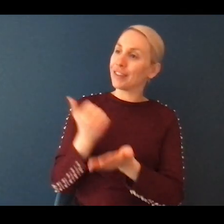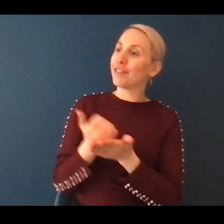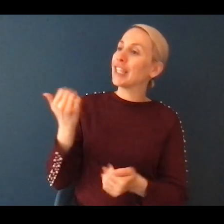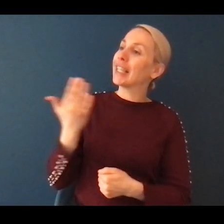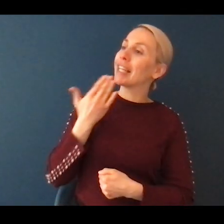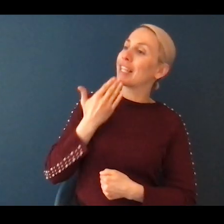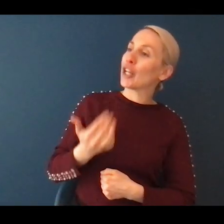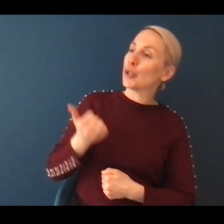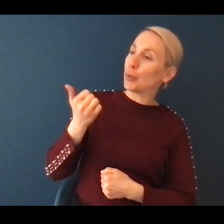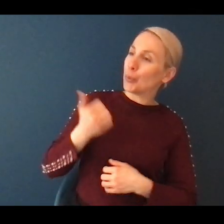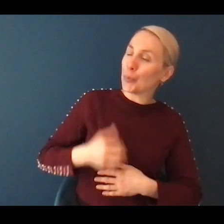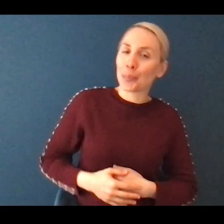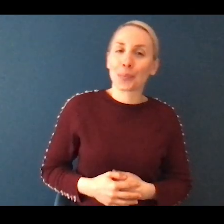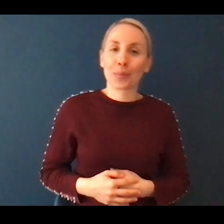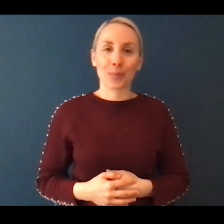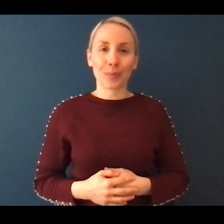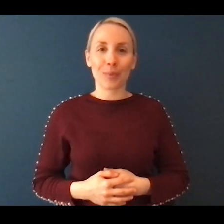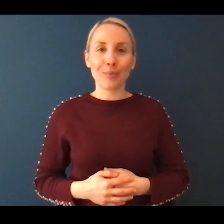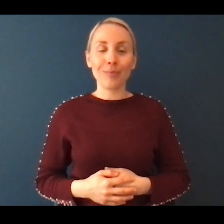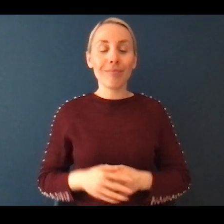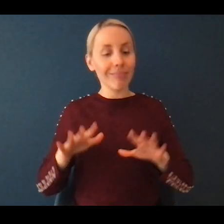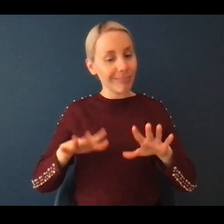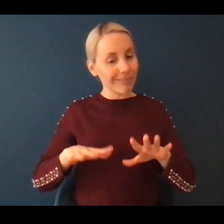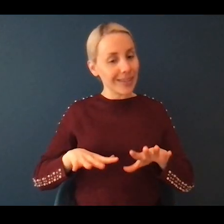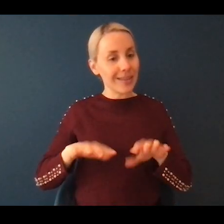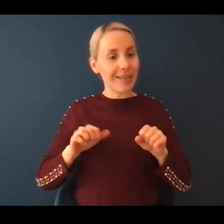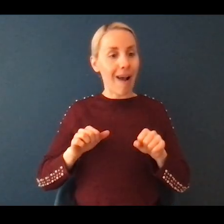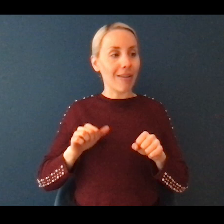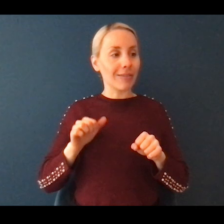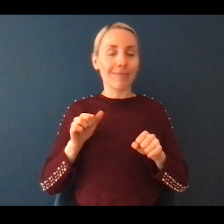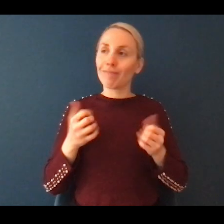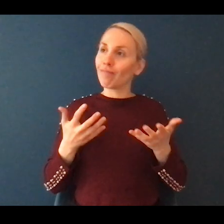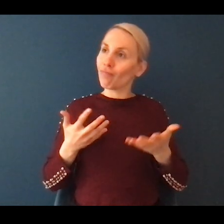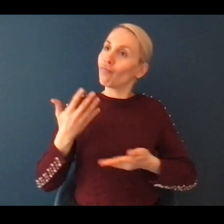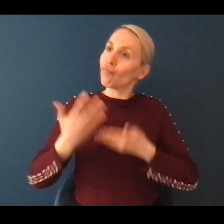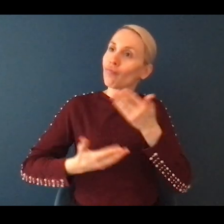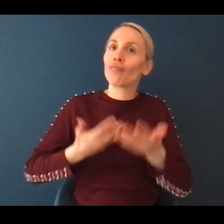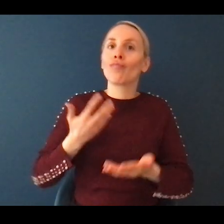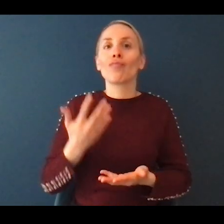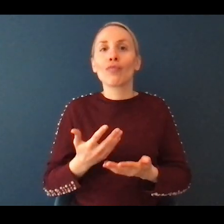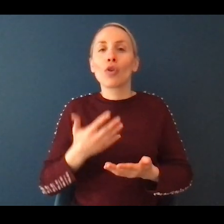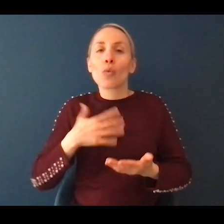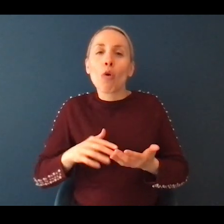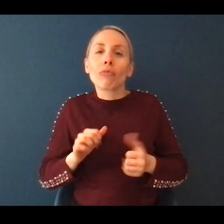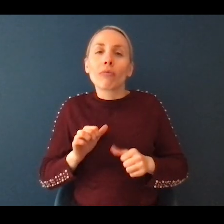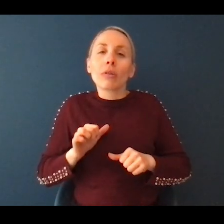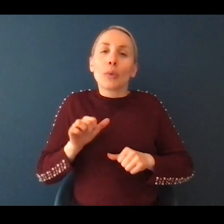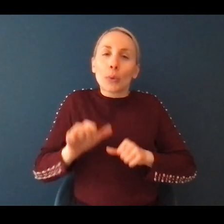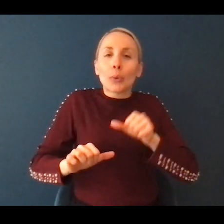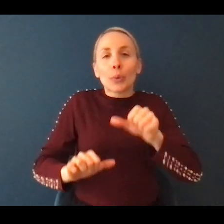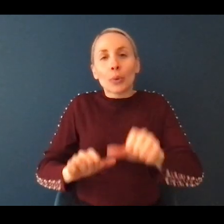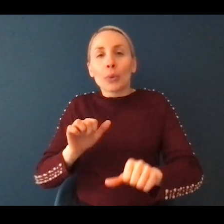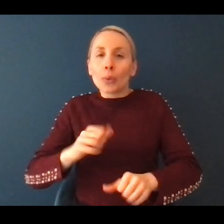would be good to start at the beginning um and to try and take you back Silvia and Alejandra